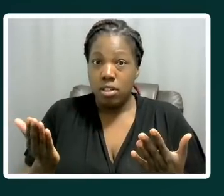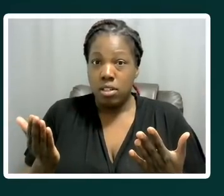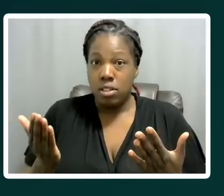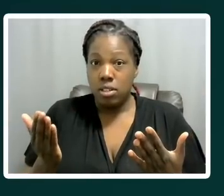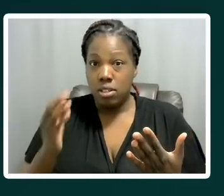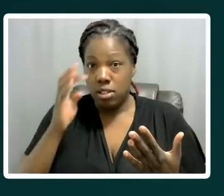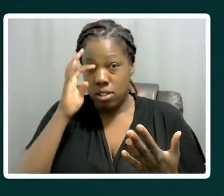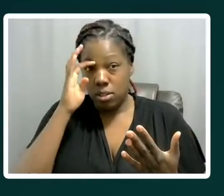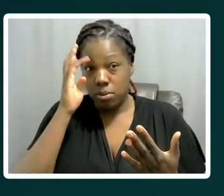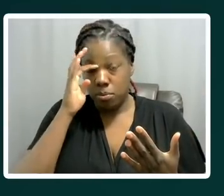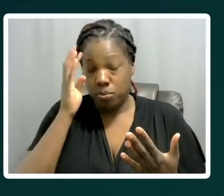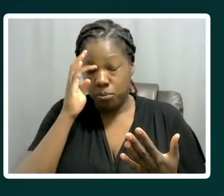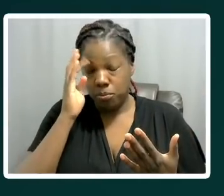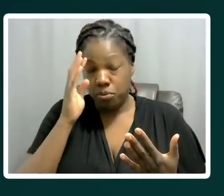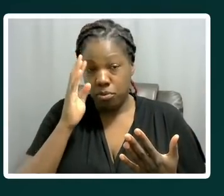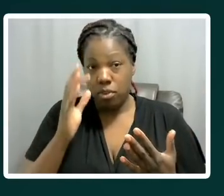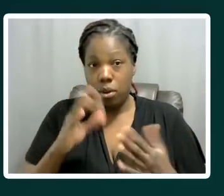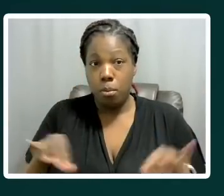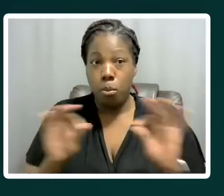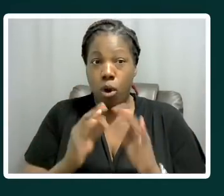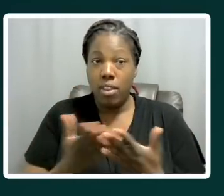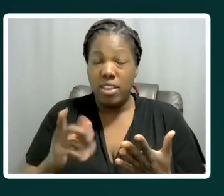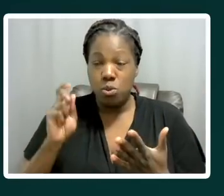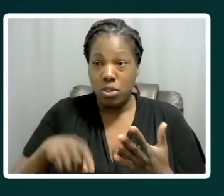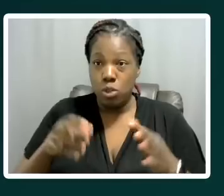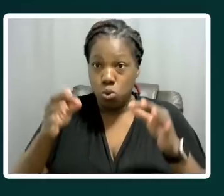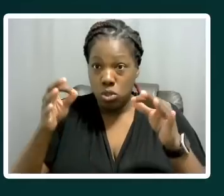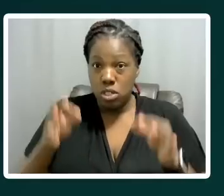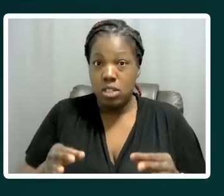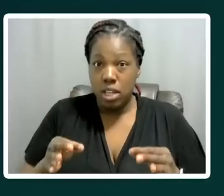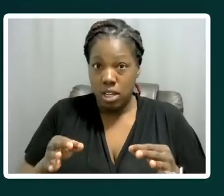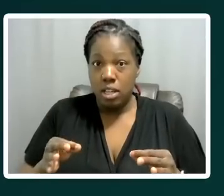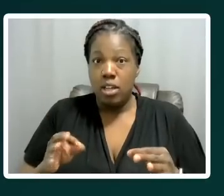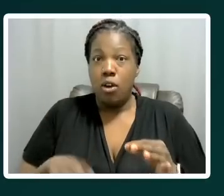more important things that we need to decide on or find the balance between,